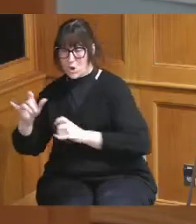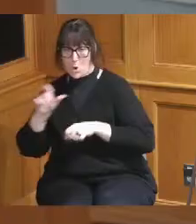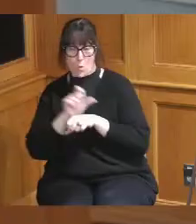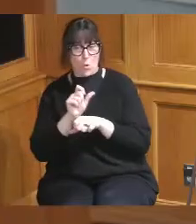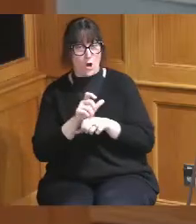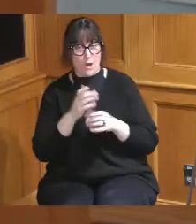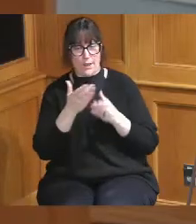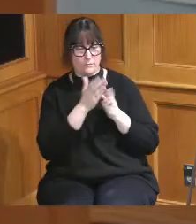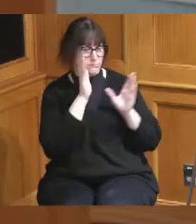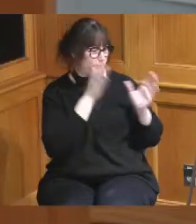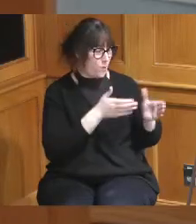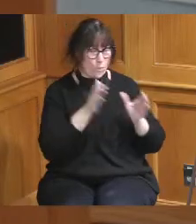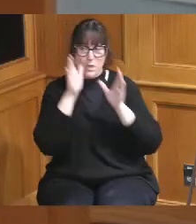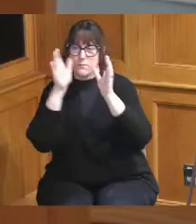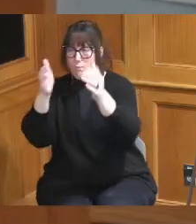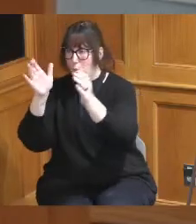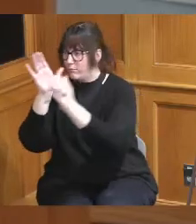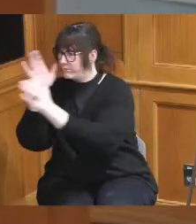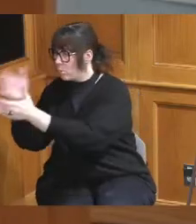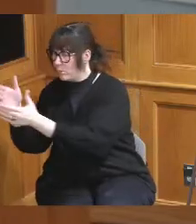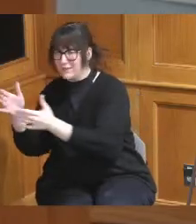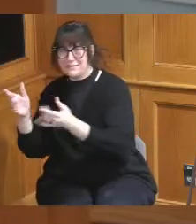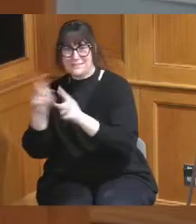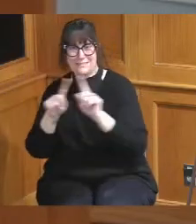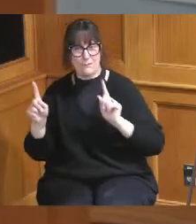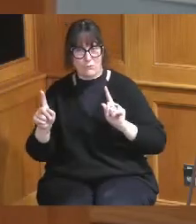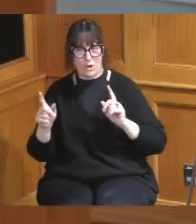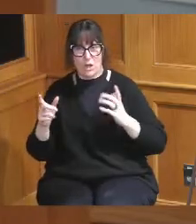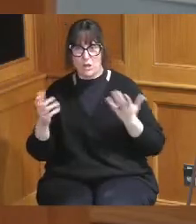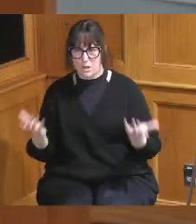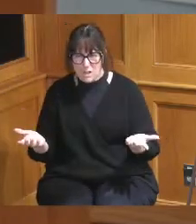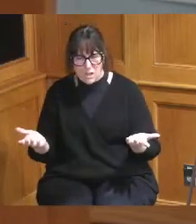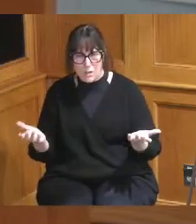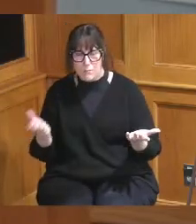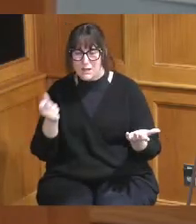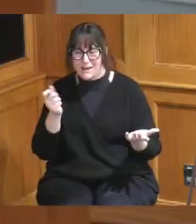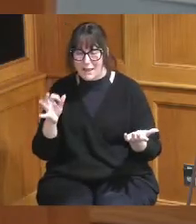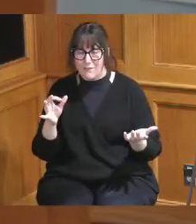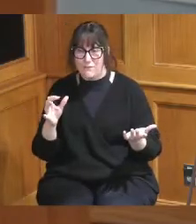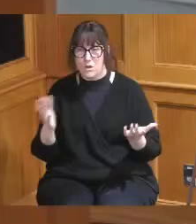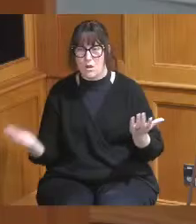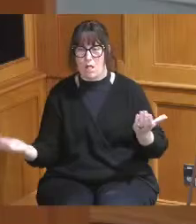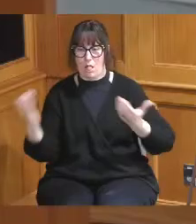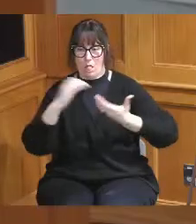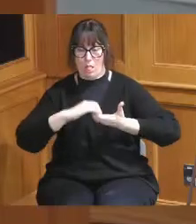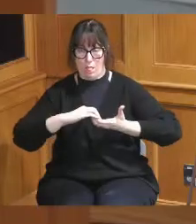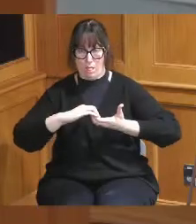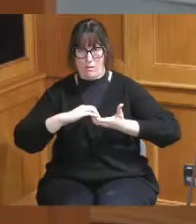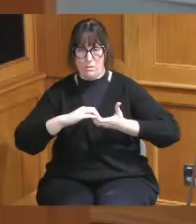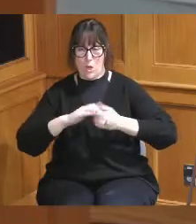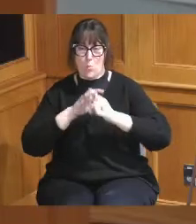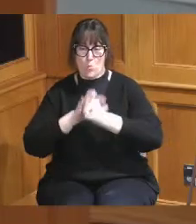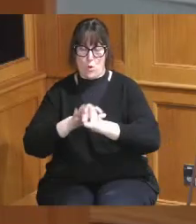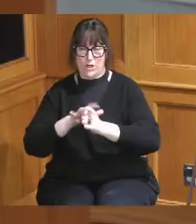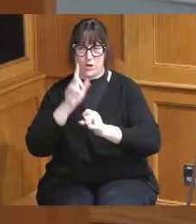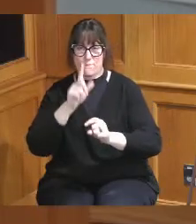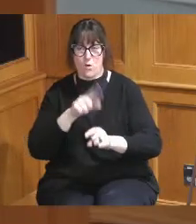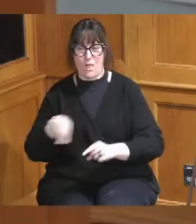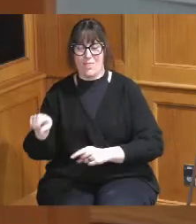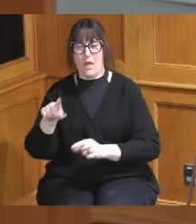is about making sure that everything is built to code and that's what it should be doing but if it doesn't have a pressure on it to say hey we want to push more housing or at least that can